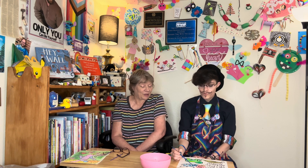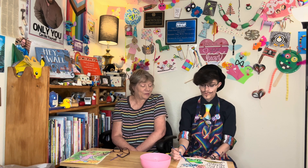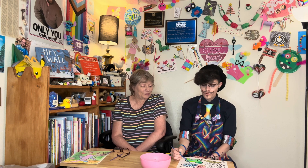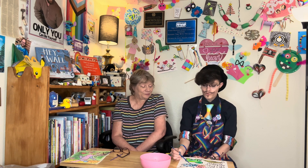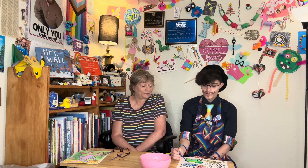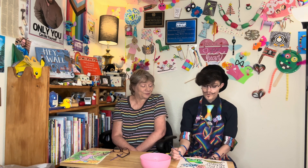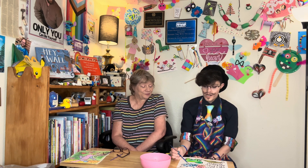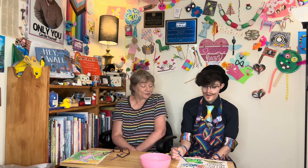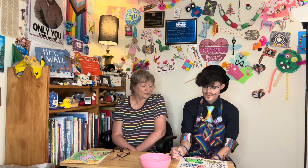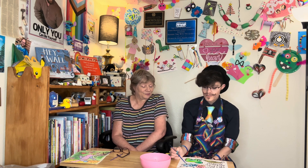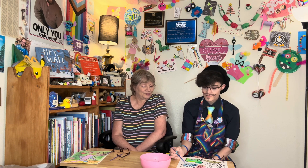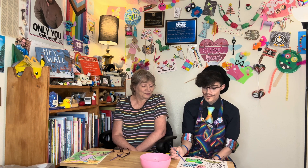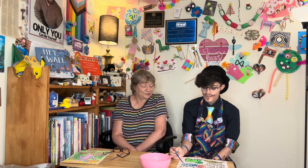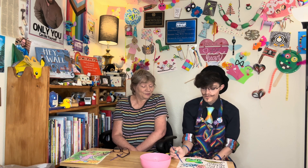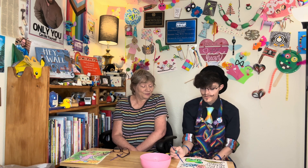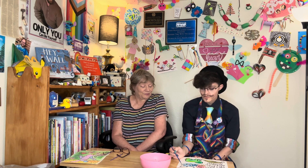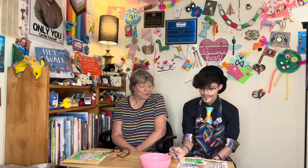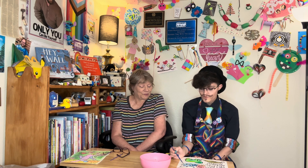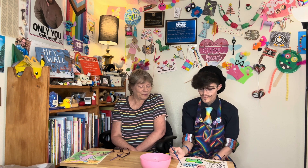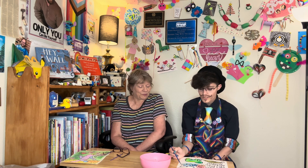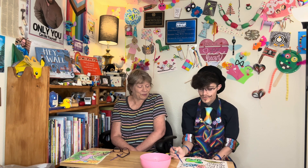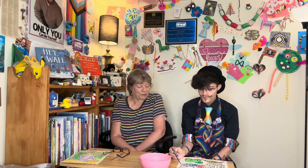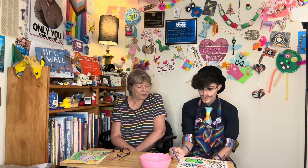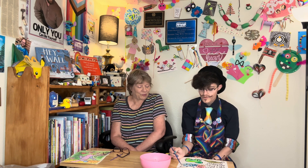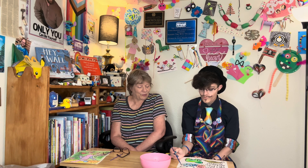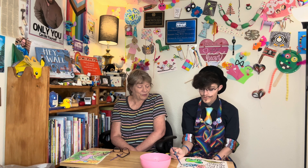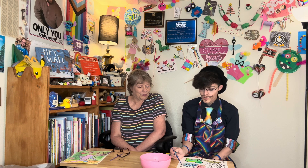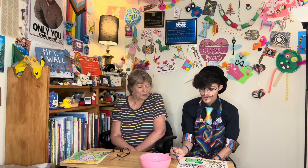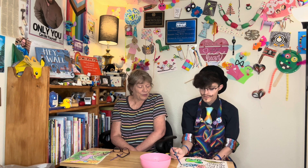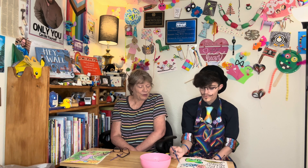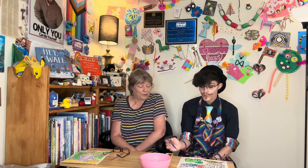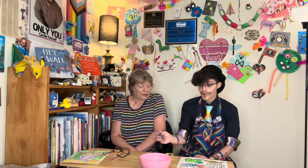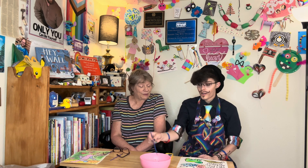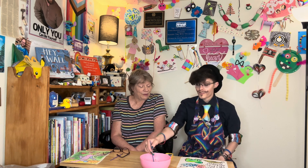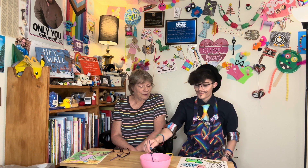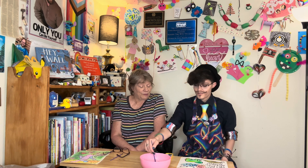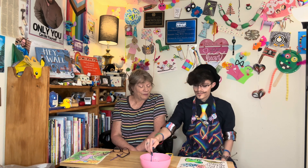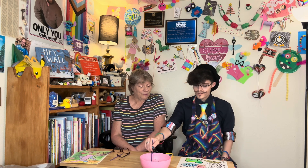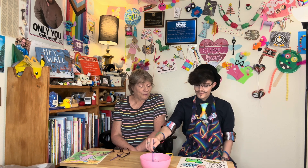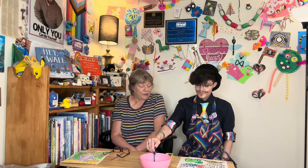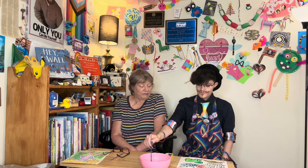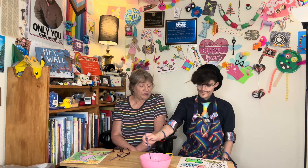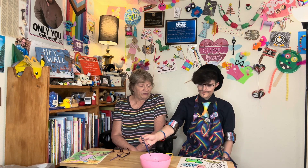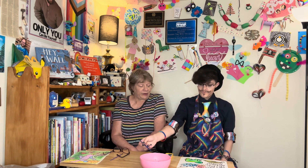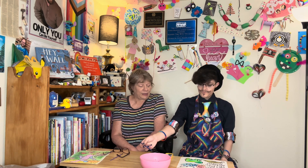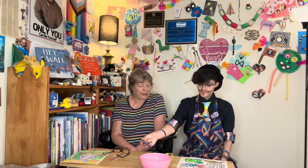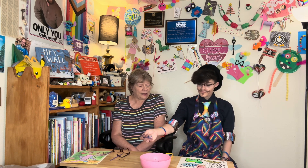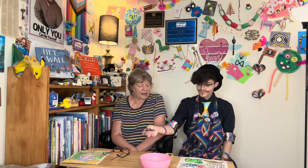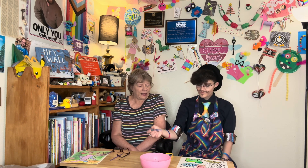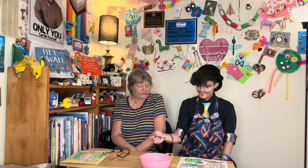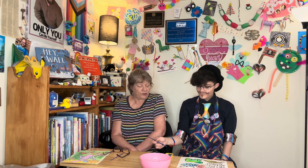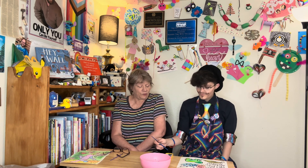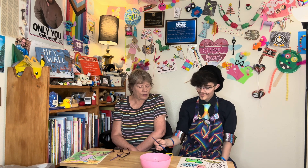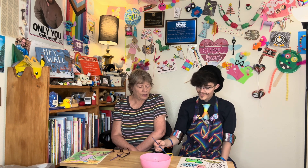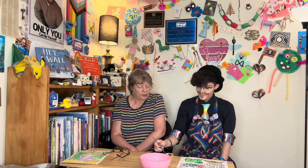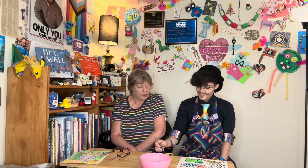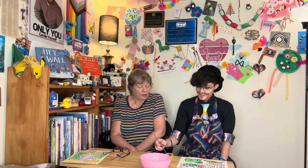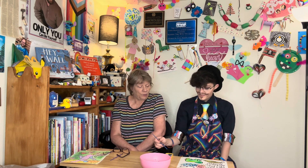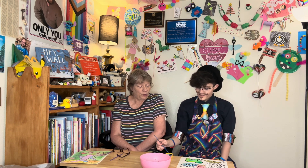whole craft has been extremely fun to work with and work on. BARB: We've been very lucky to have you